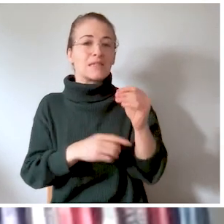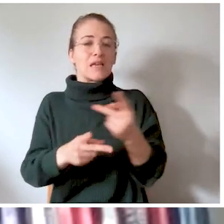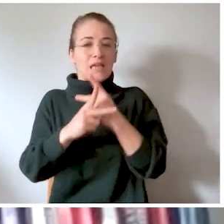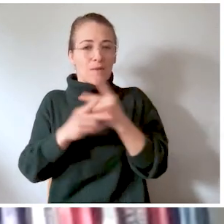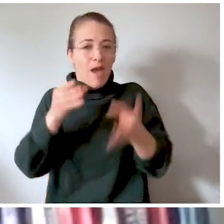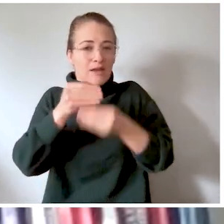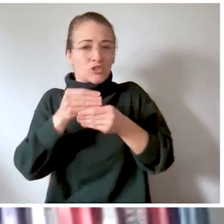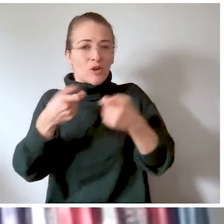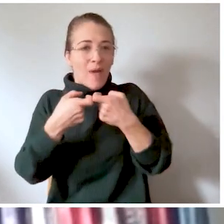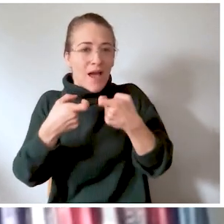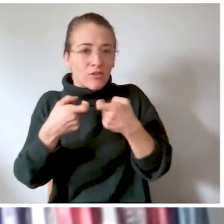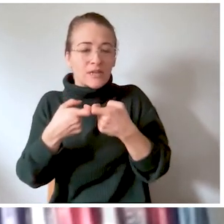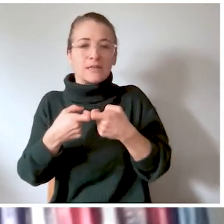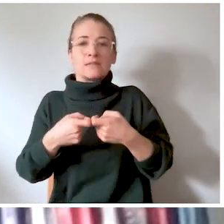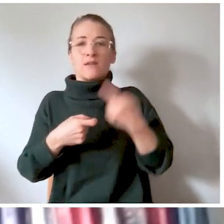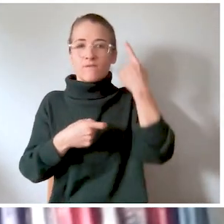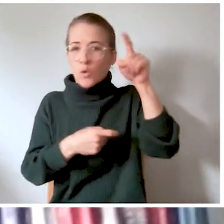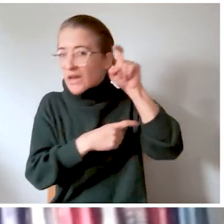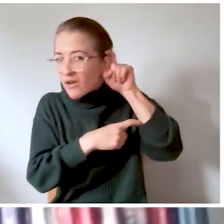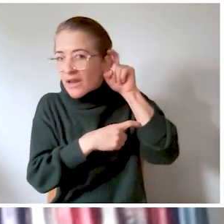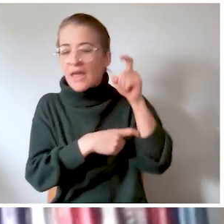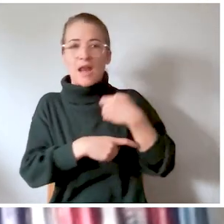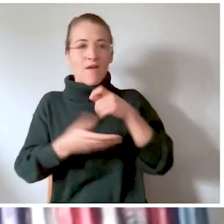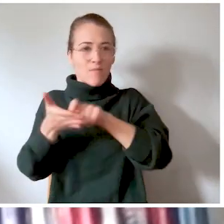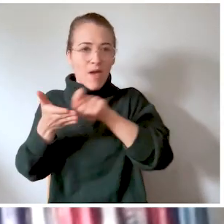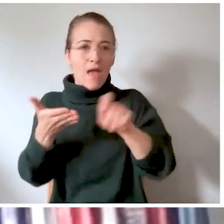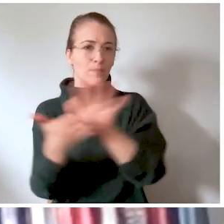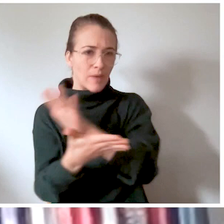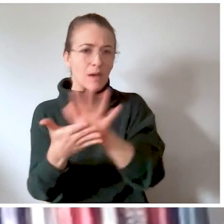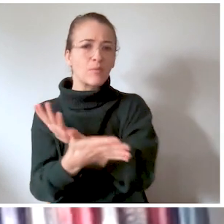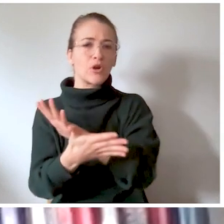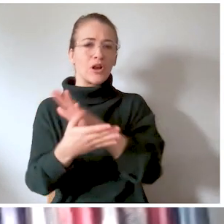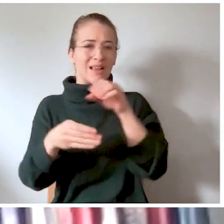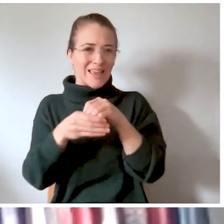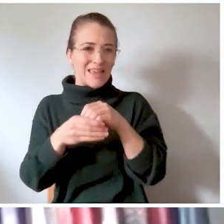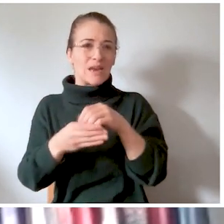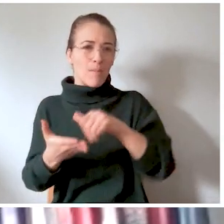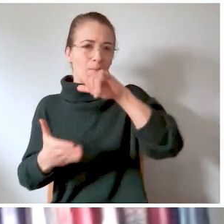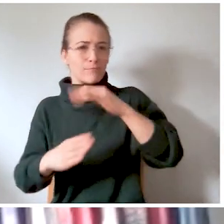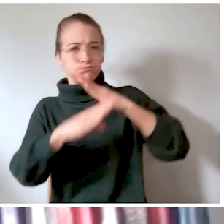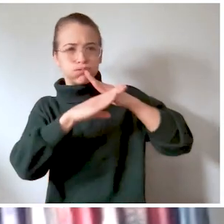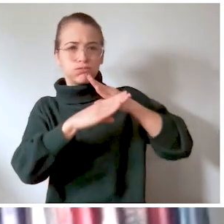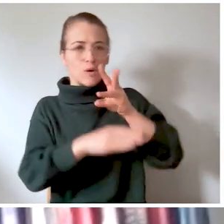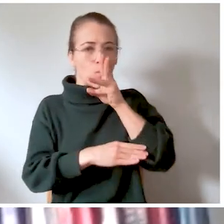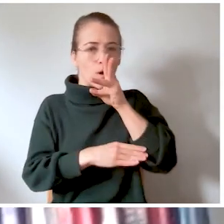Have a pen and paper in your emergency kit and again, a sealed bag. For someone who's blind or low vision,